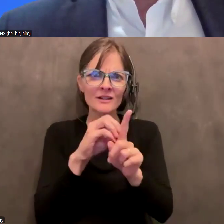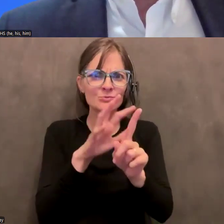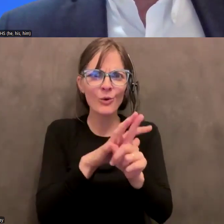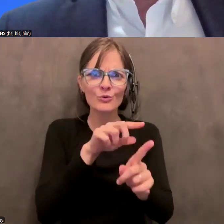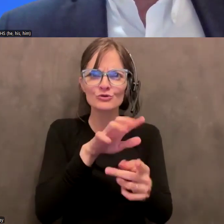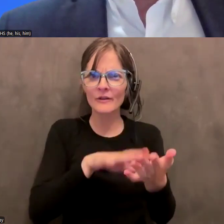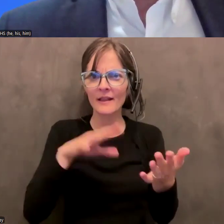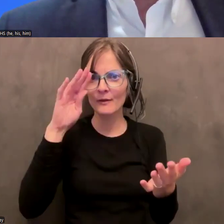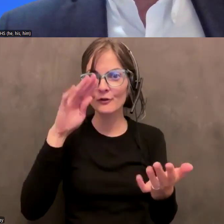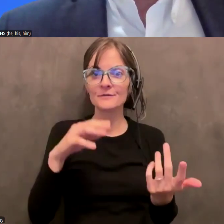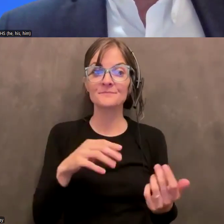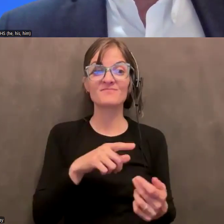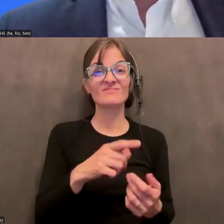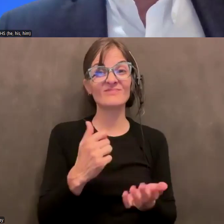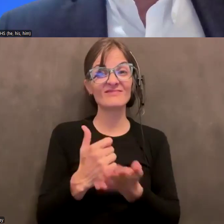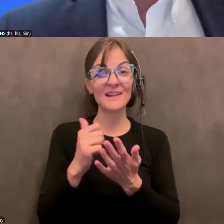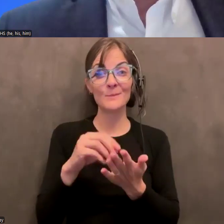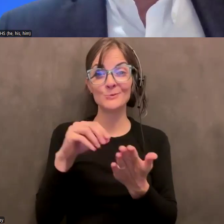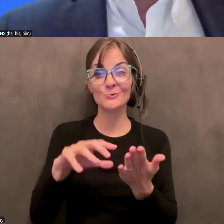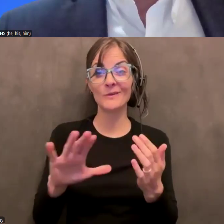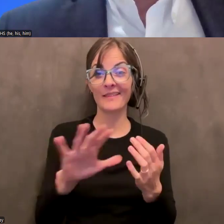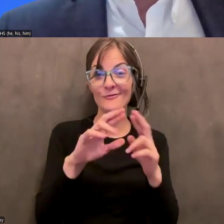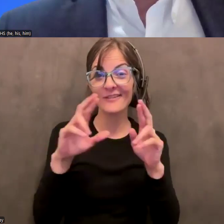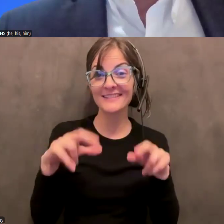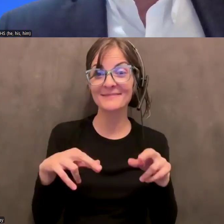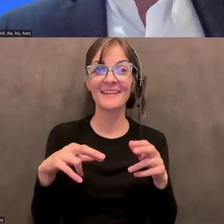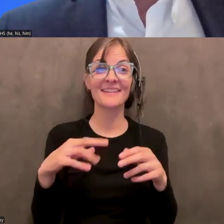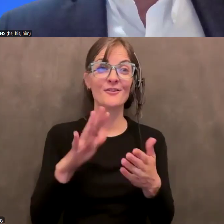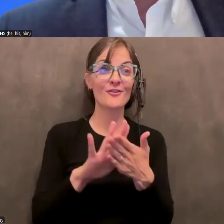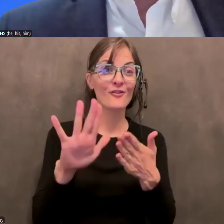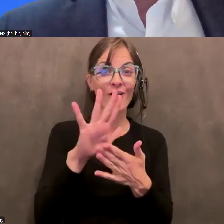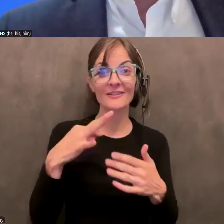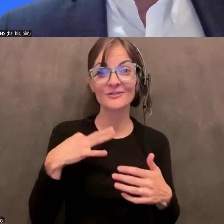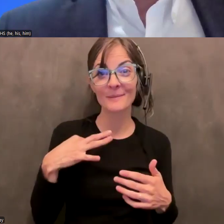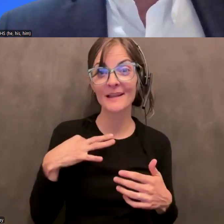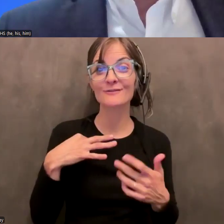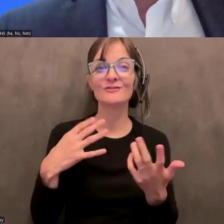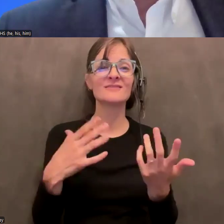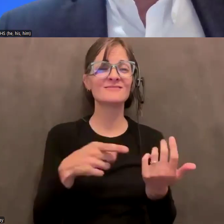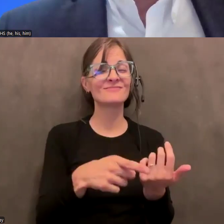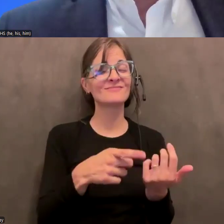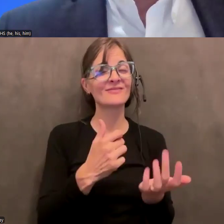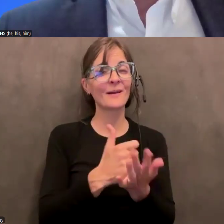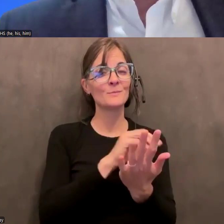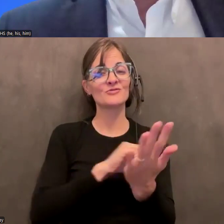to get into programs if they're in college. So we found that a lot of the young people